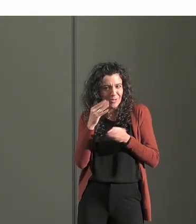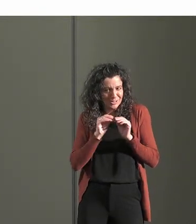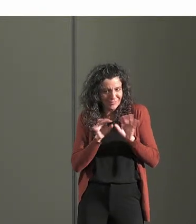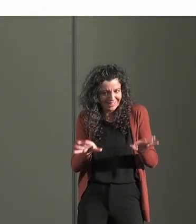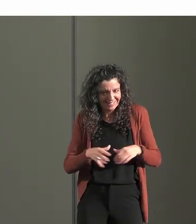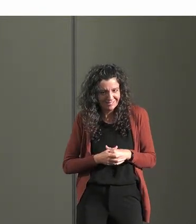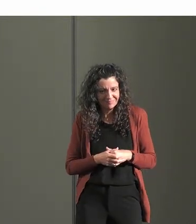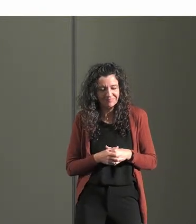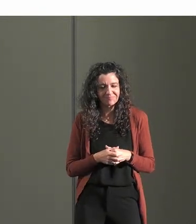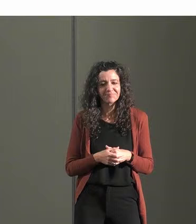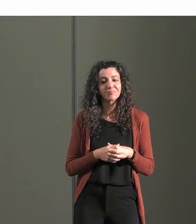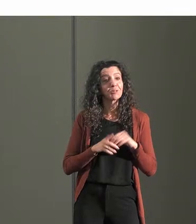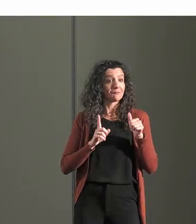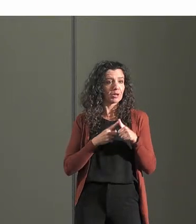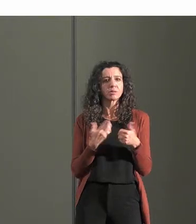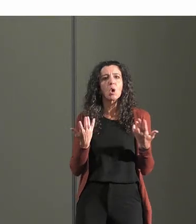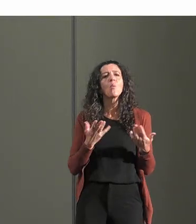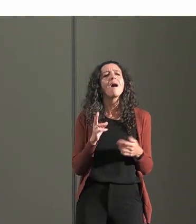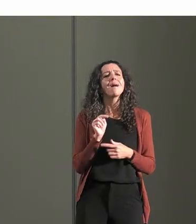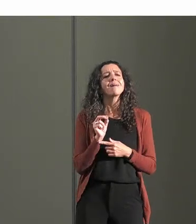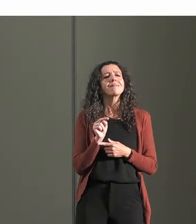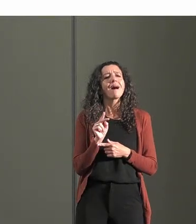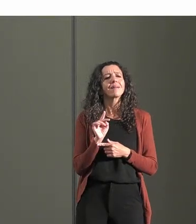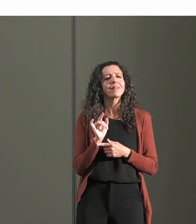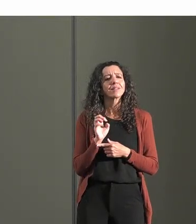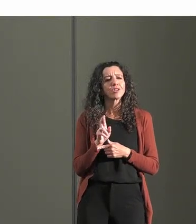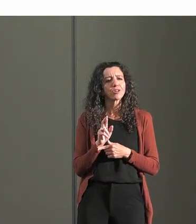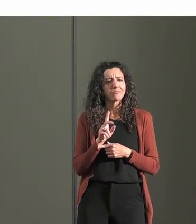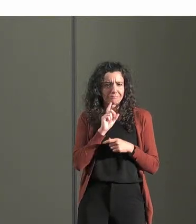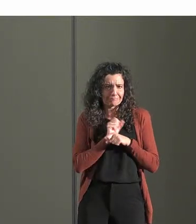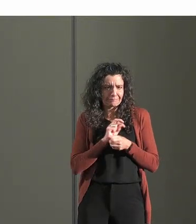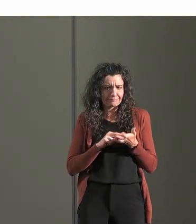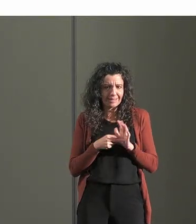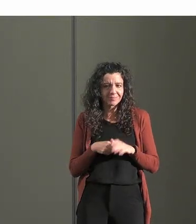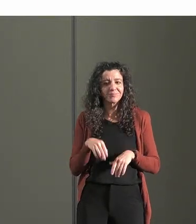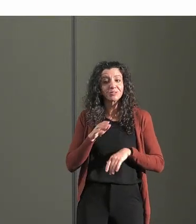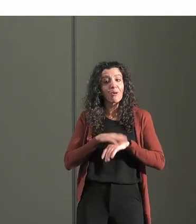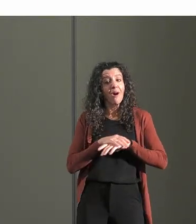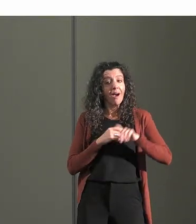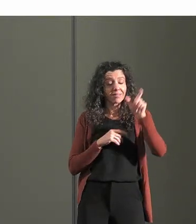droid 14 . Correction Android.